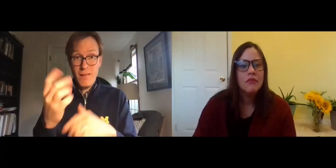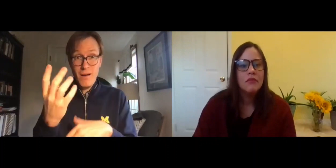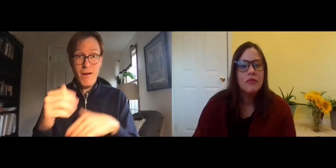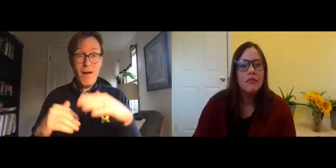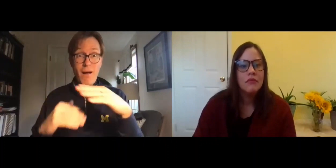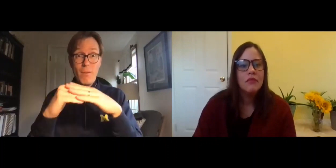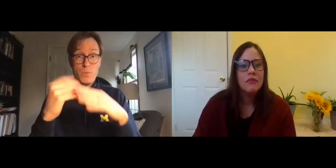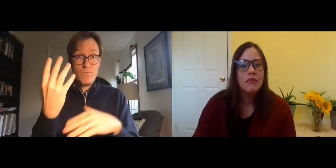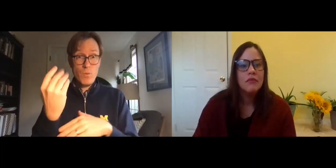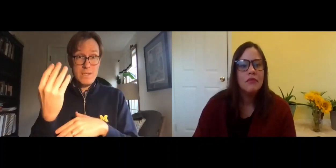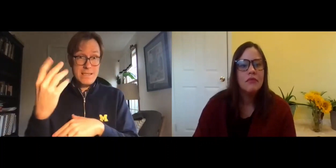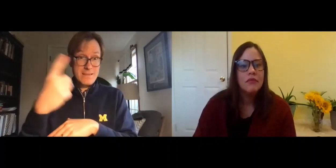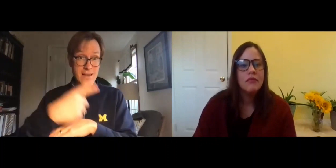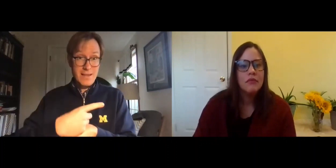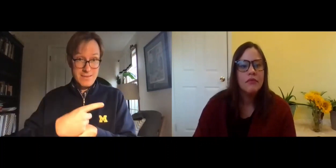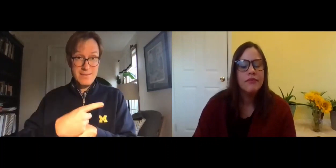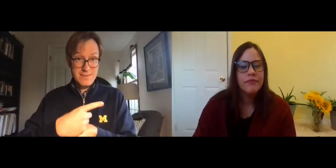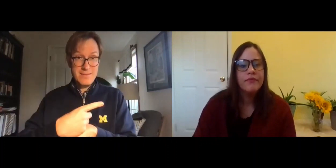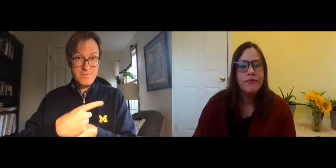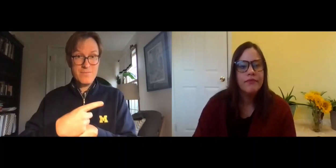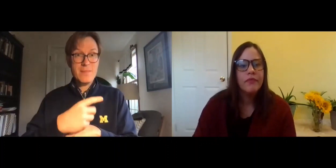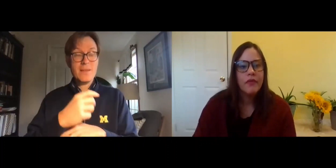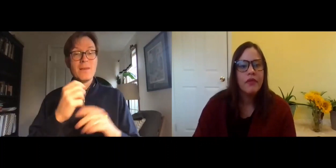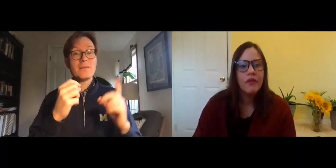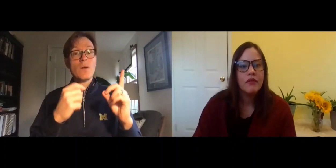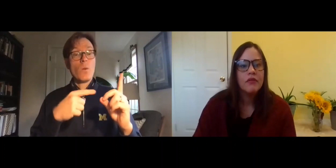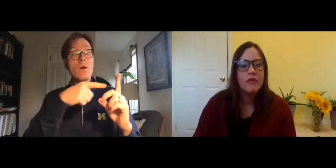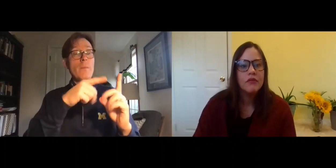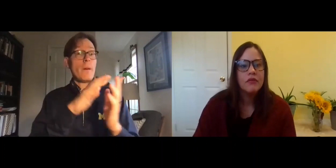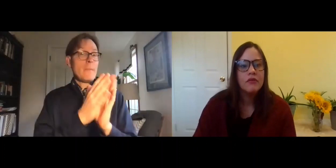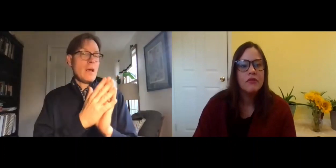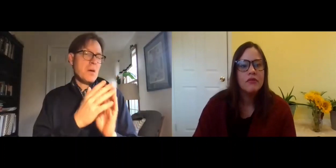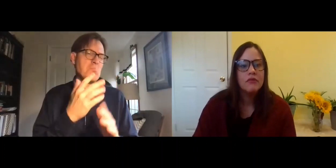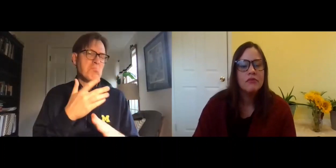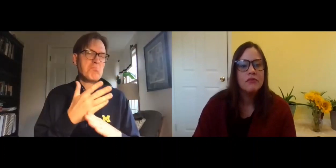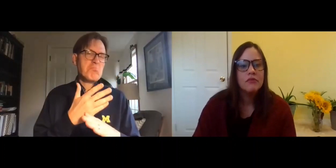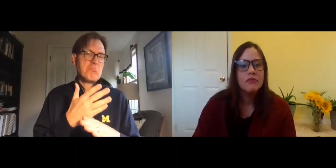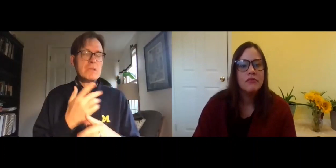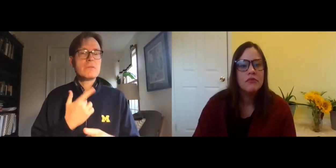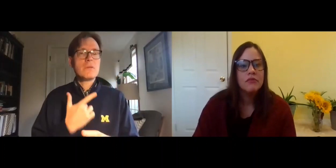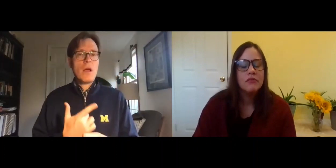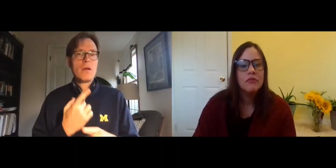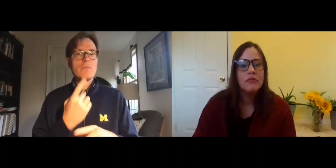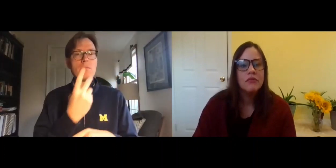But it can take up to 14 days.